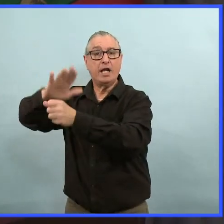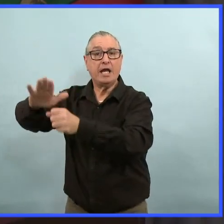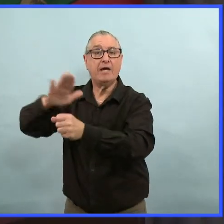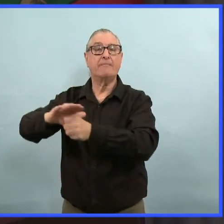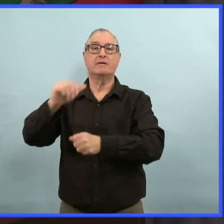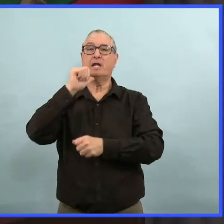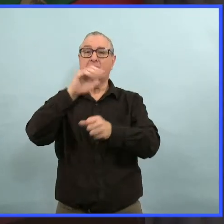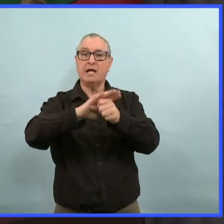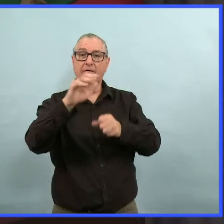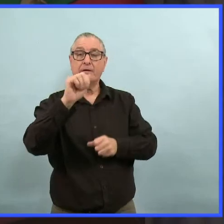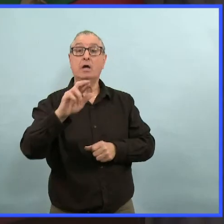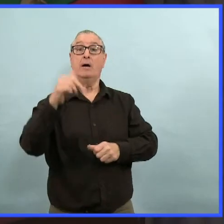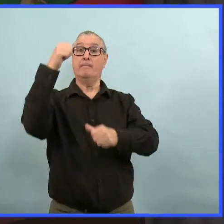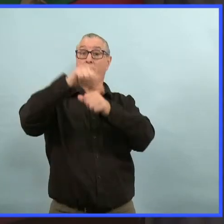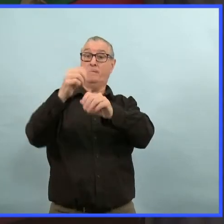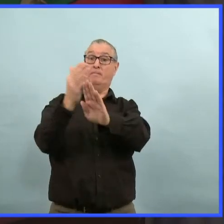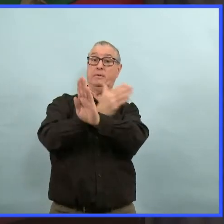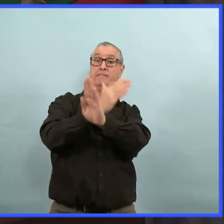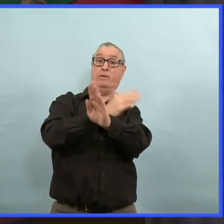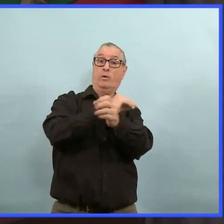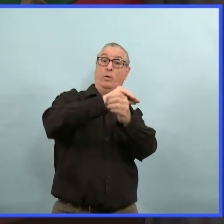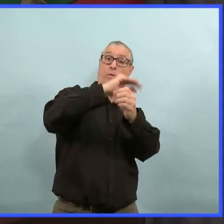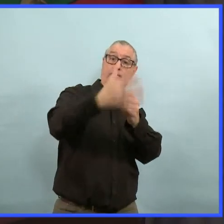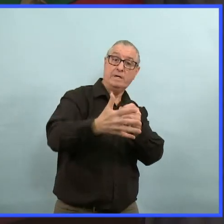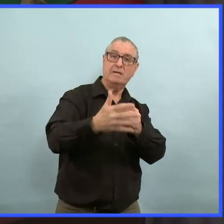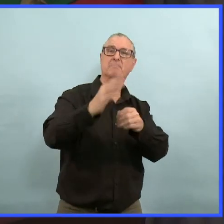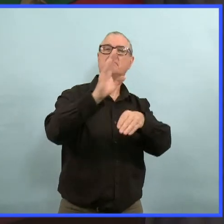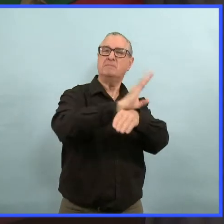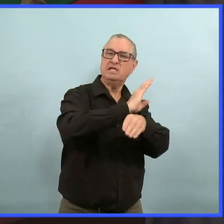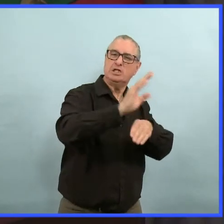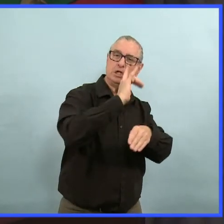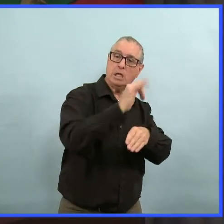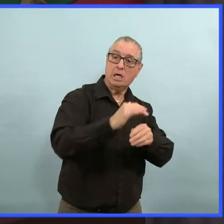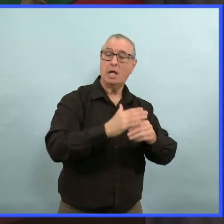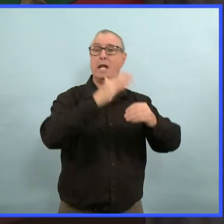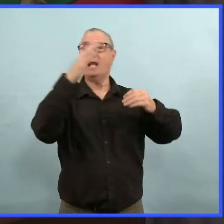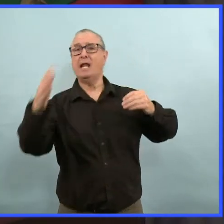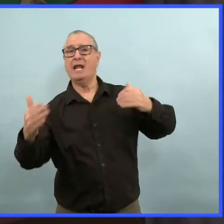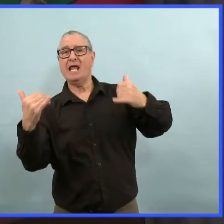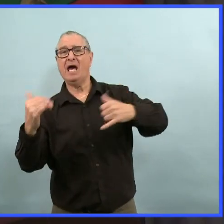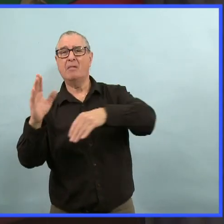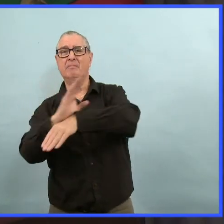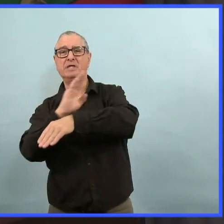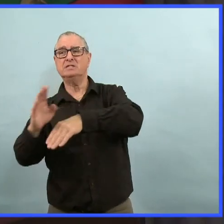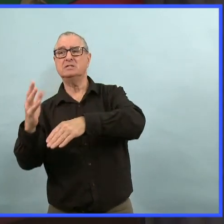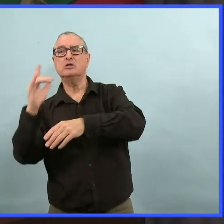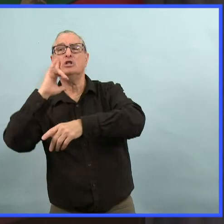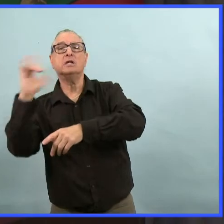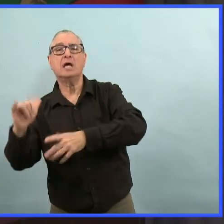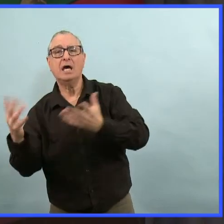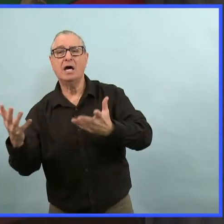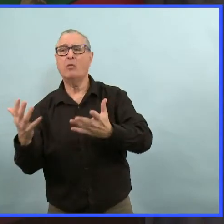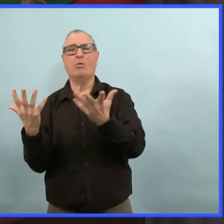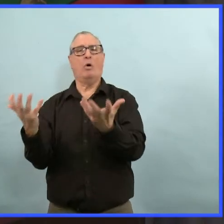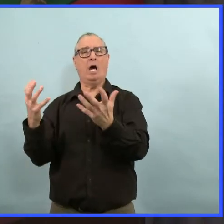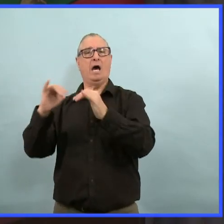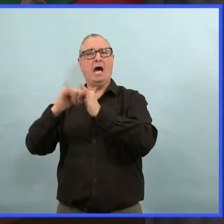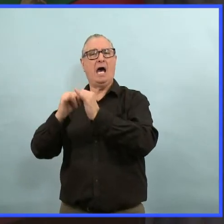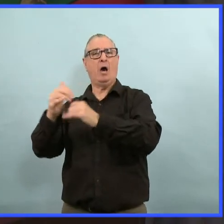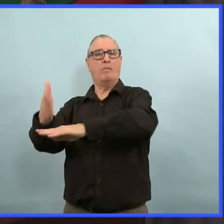before the pandemics so it's moving forward in a collaborative way working closely to identify what the needs might be and how we can support them